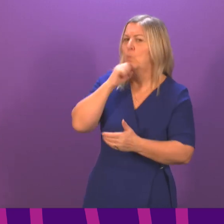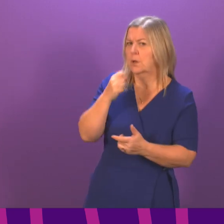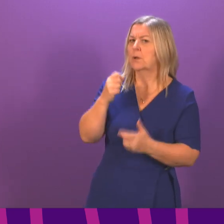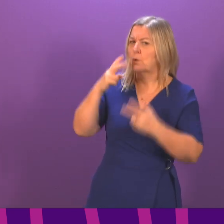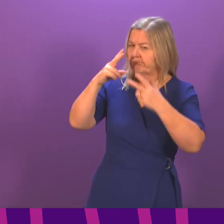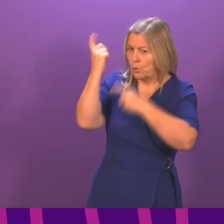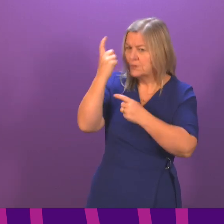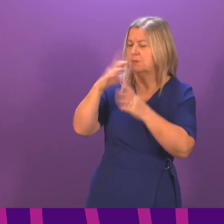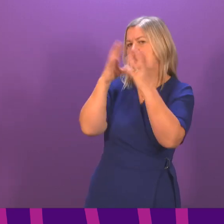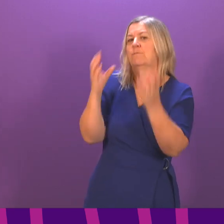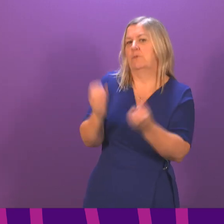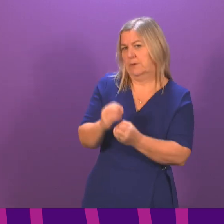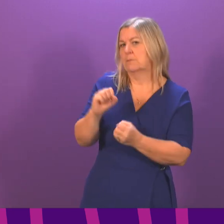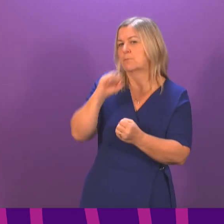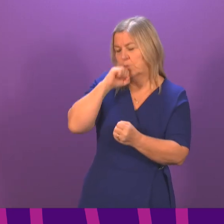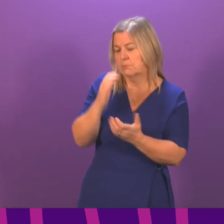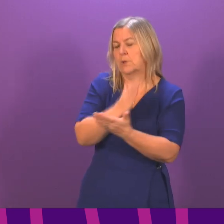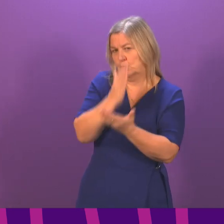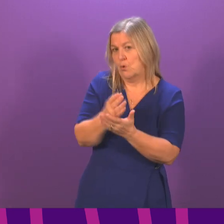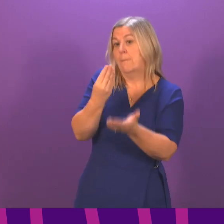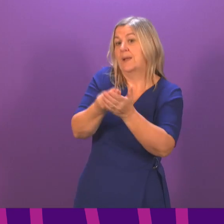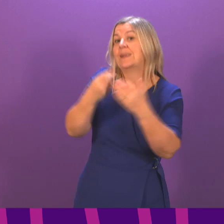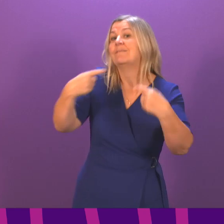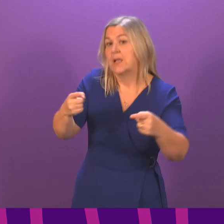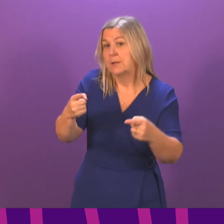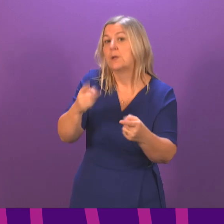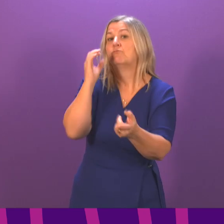decisions that ensure that resources are targeted where they are required most.